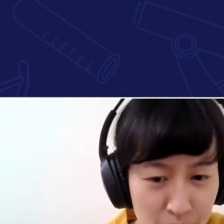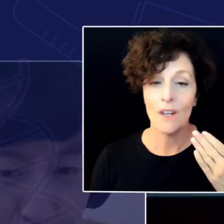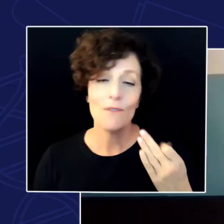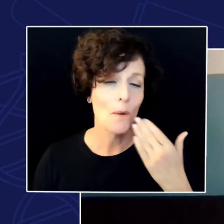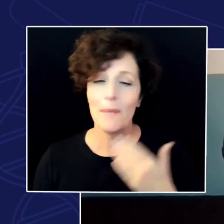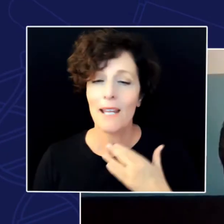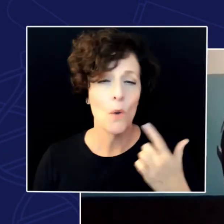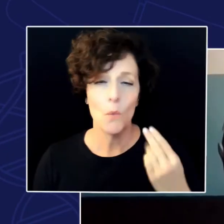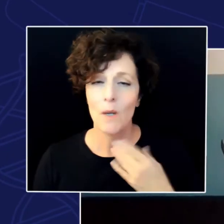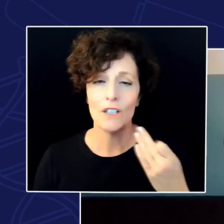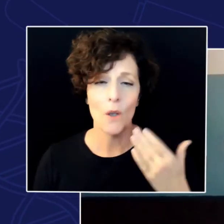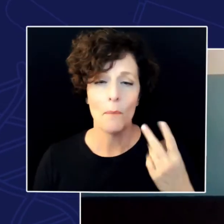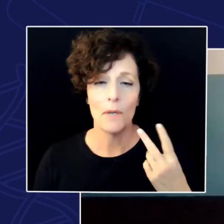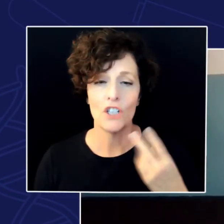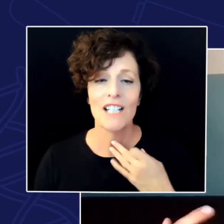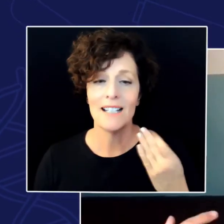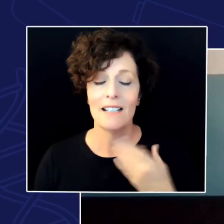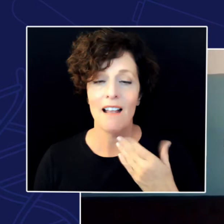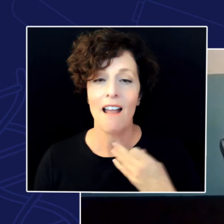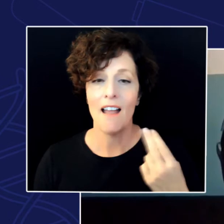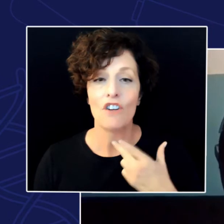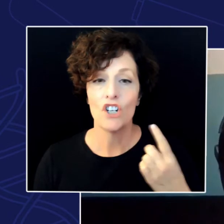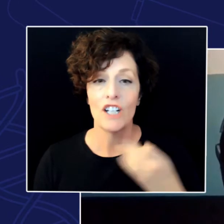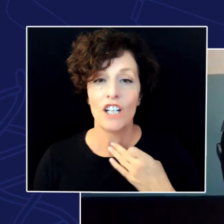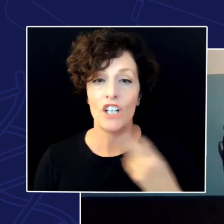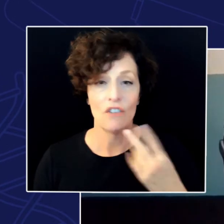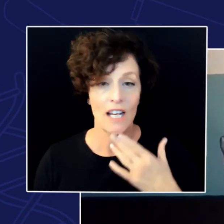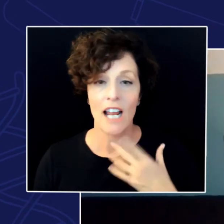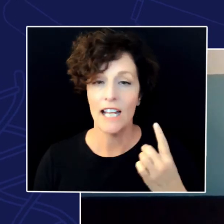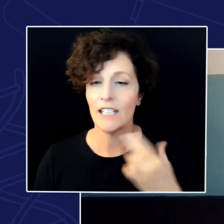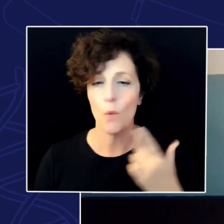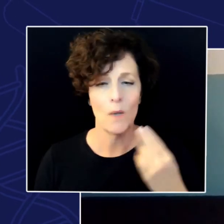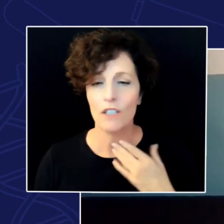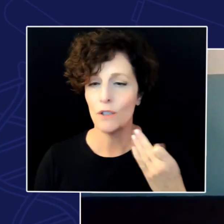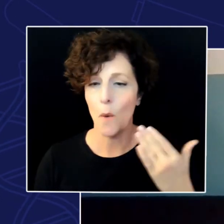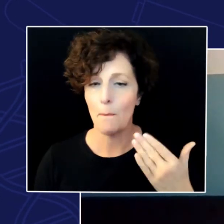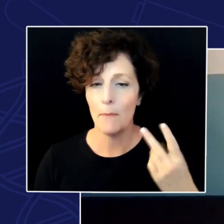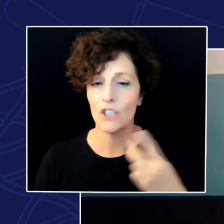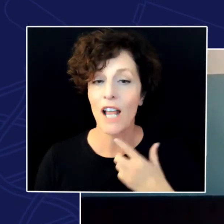[ZAIN:] For me it wasn’t... so much -- since I have good hearing aids, it wasn't so much listening --